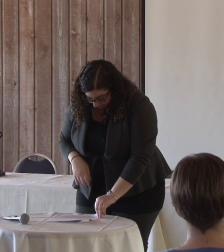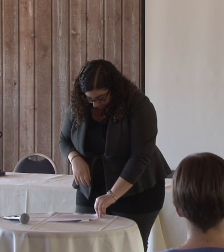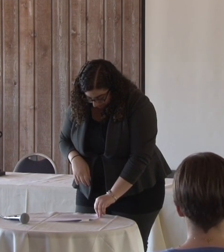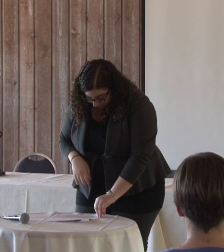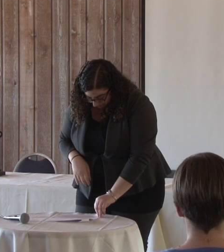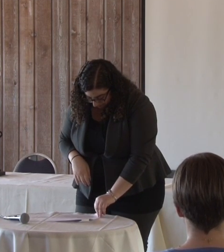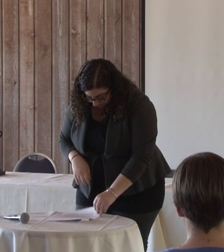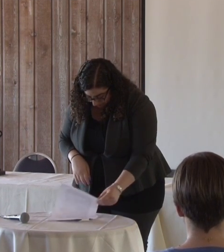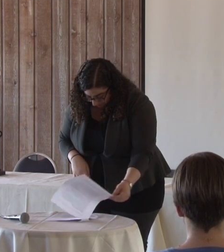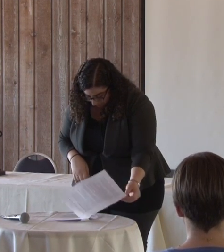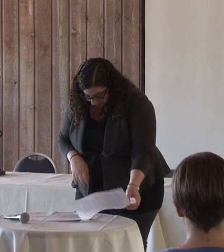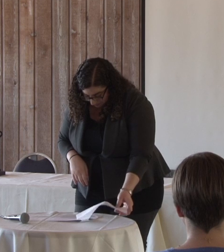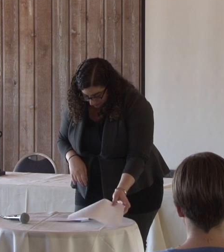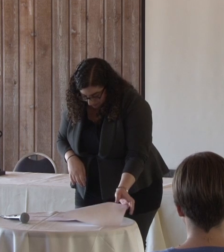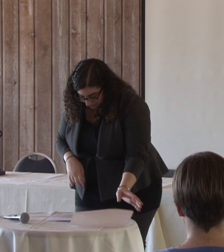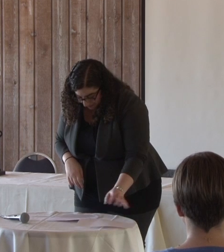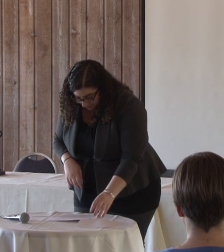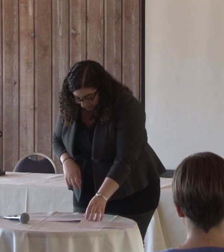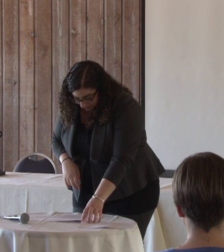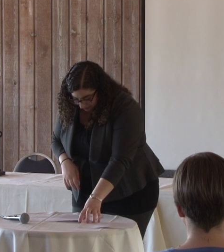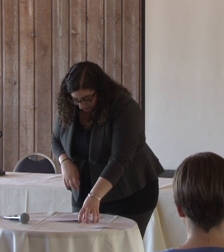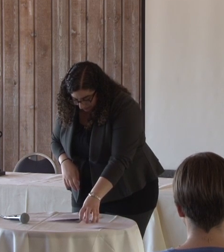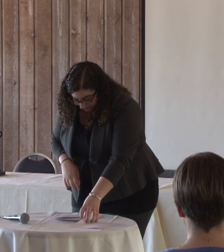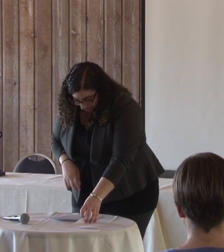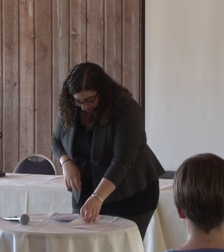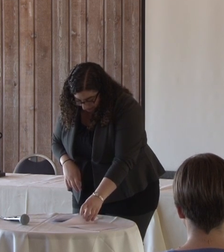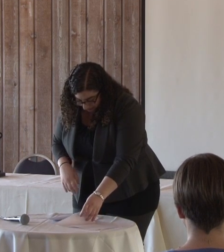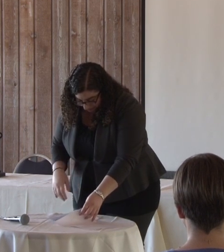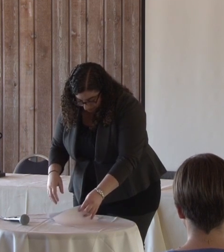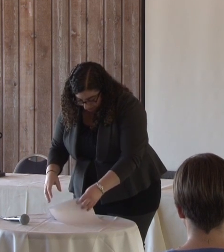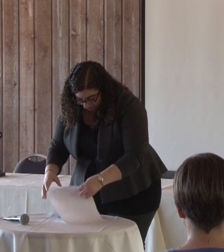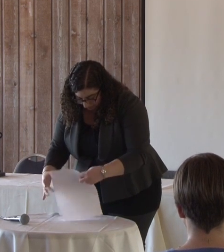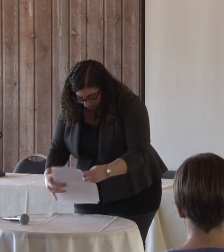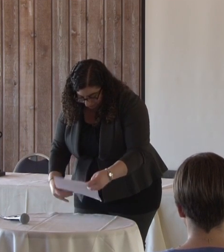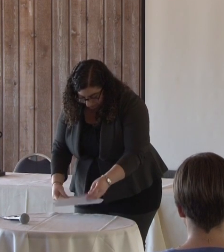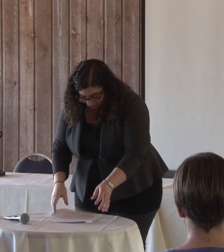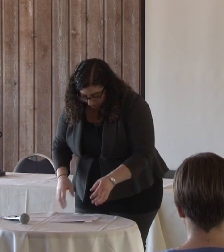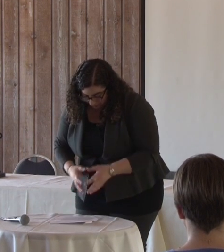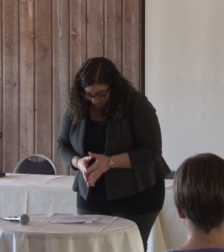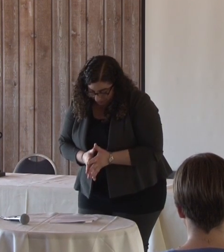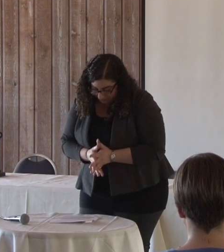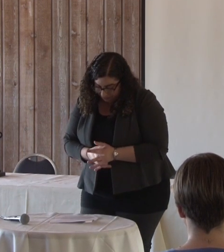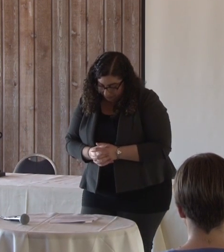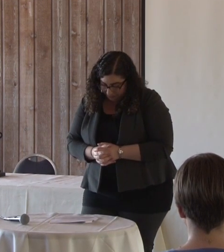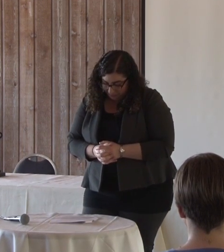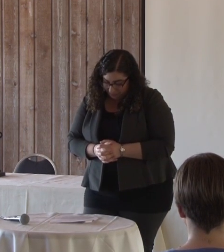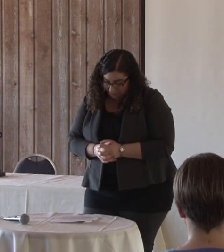your patient, because it definitely takes some time for the interpretation to be correct.